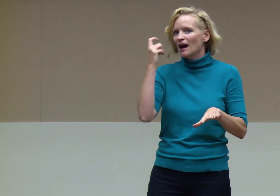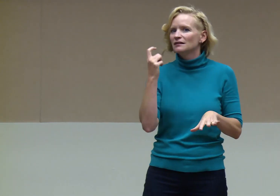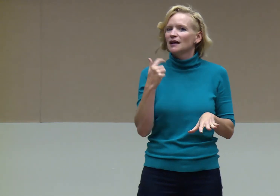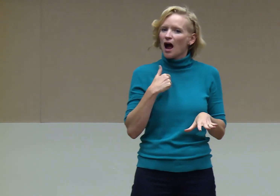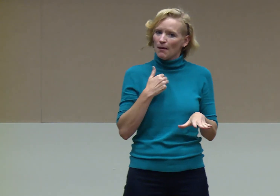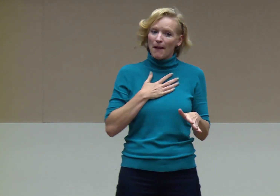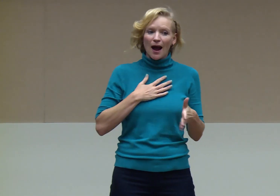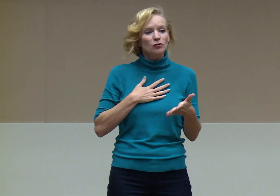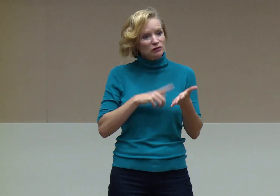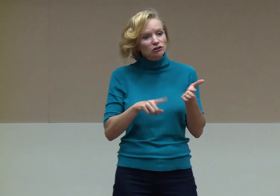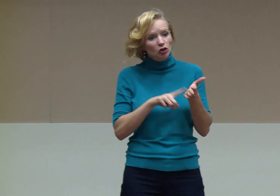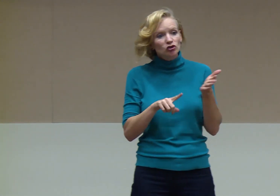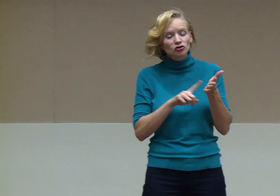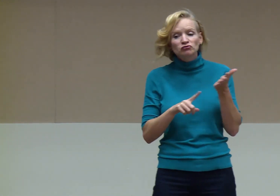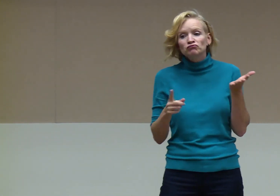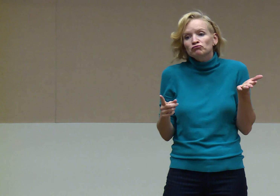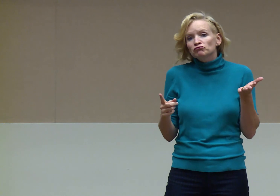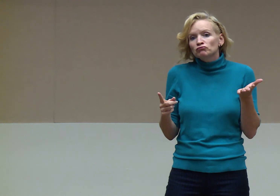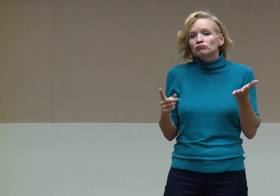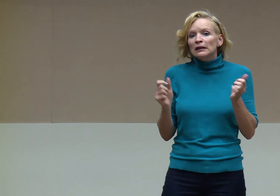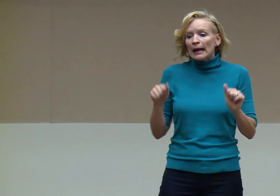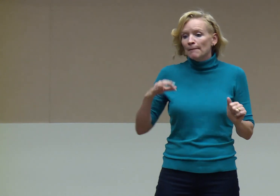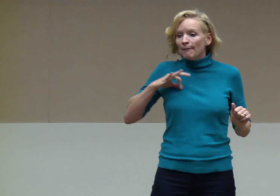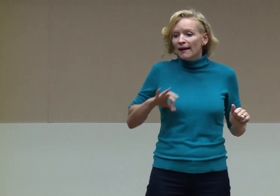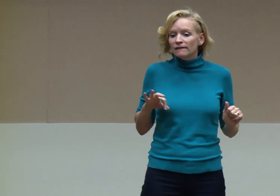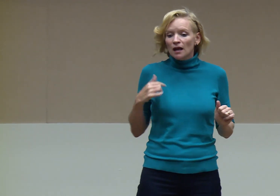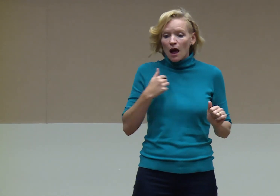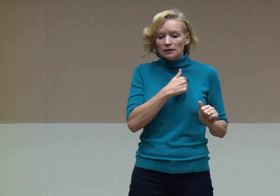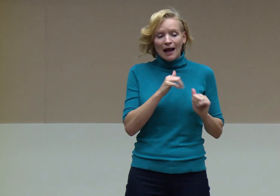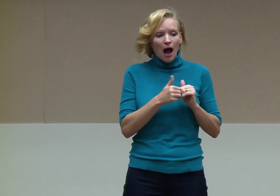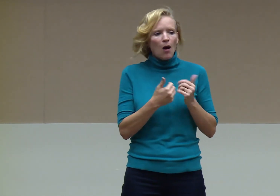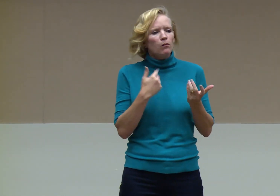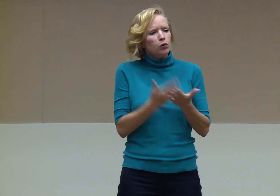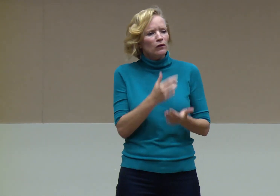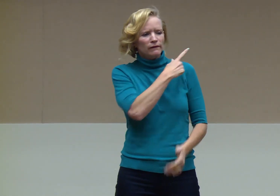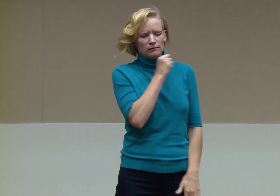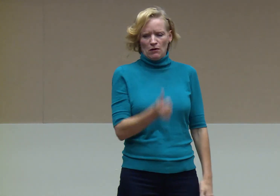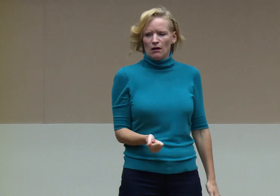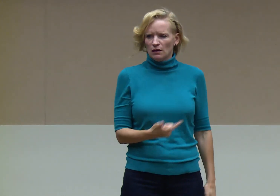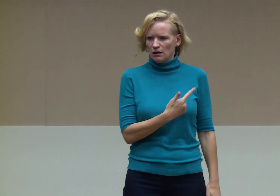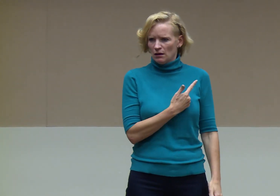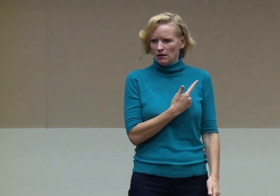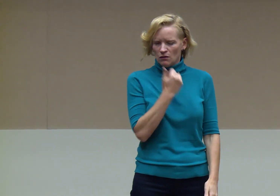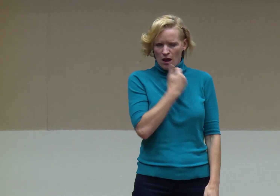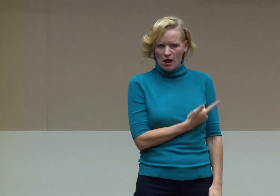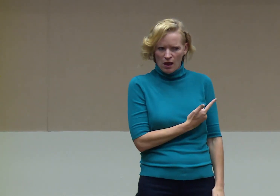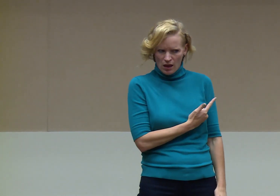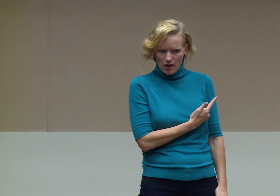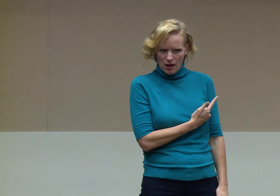I wanted to put that out there first because my research can benefit us and how we can prevent--